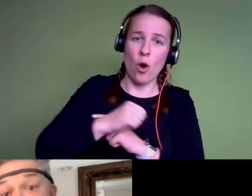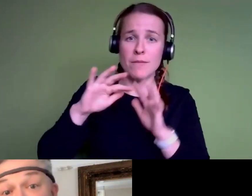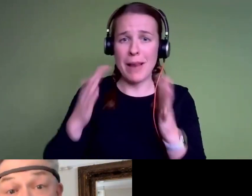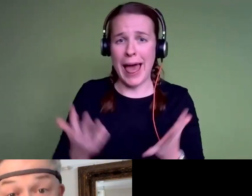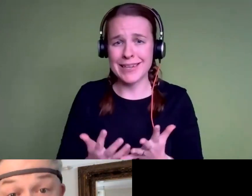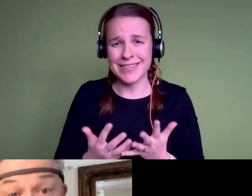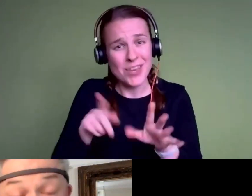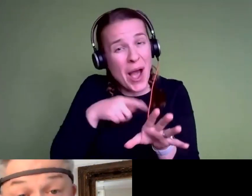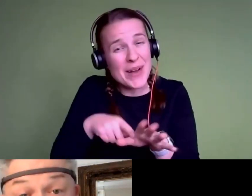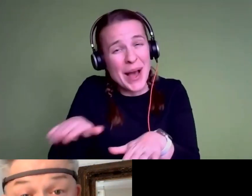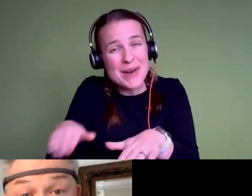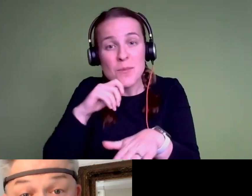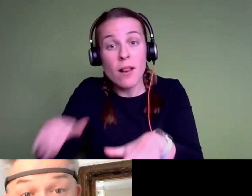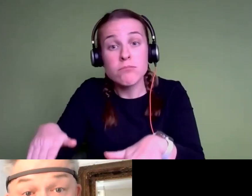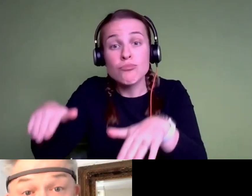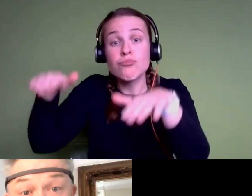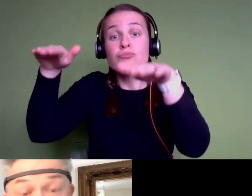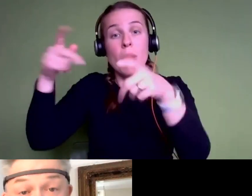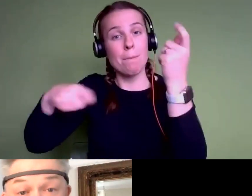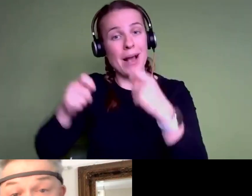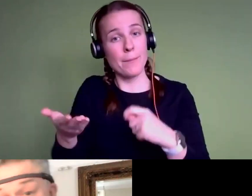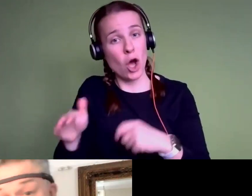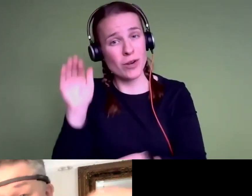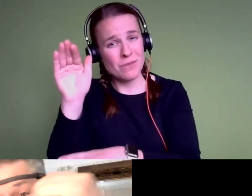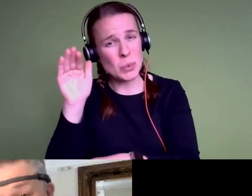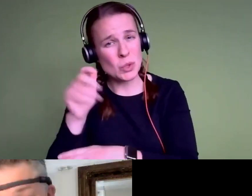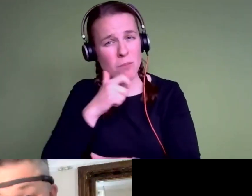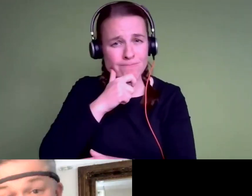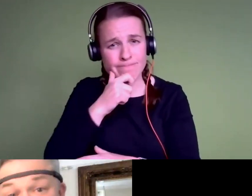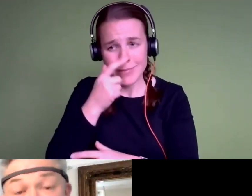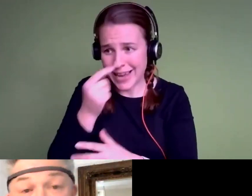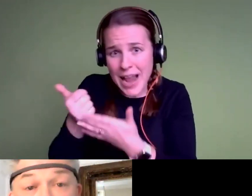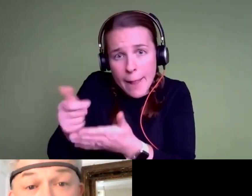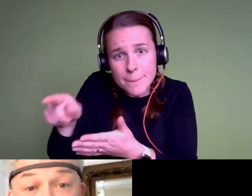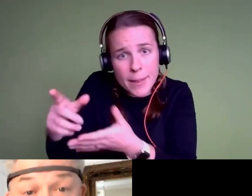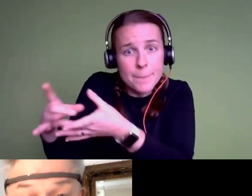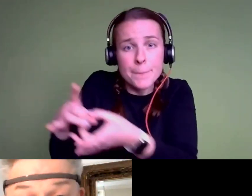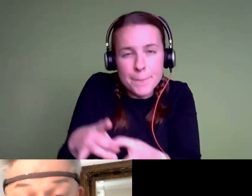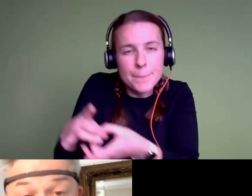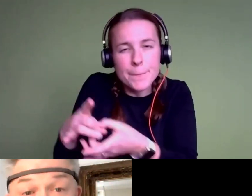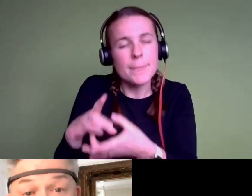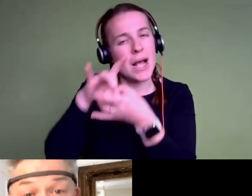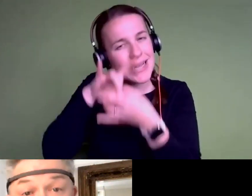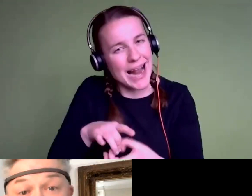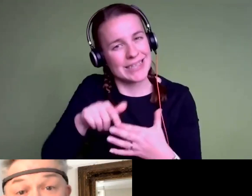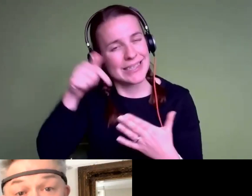green energy